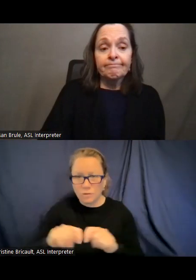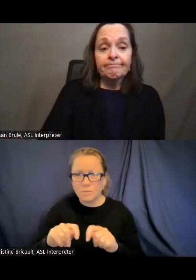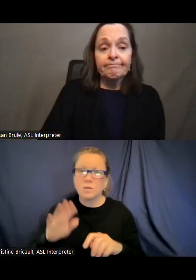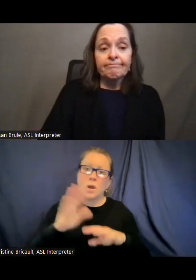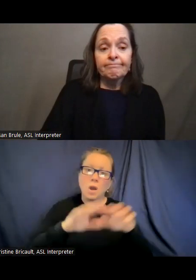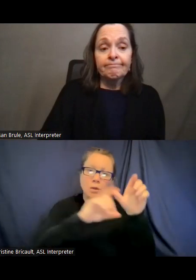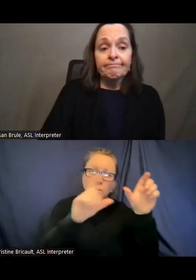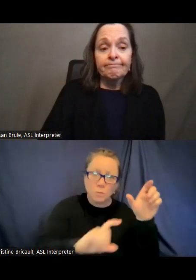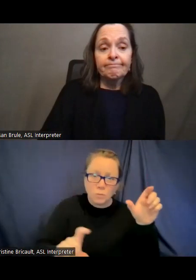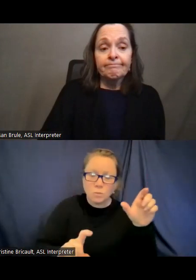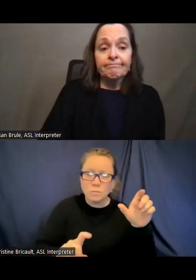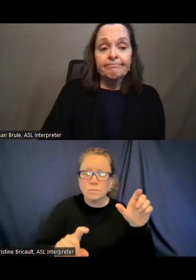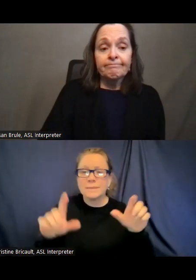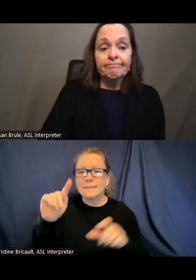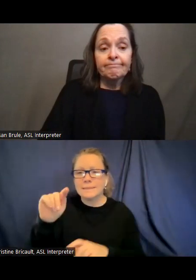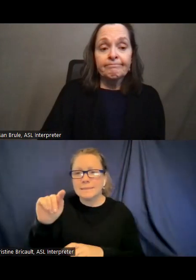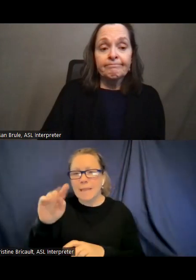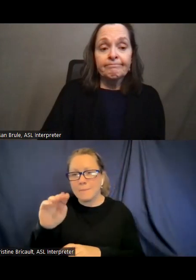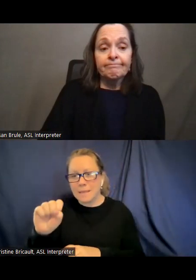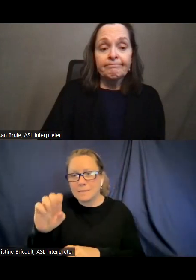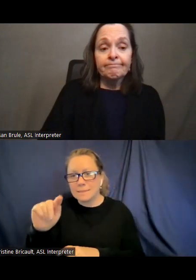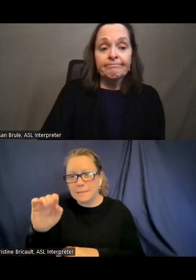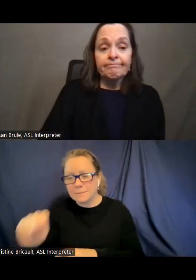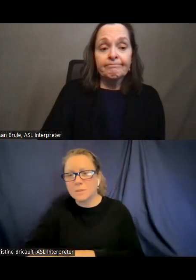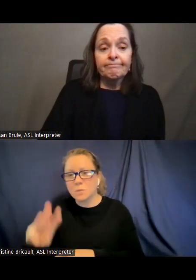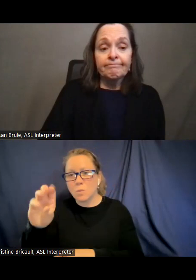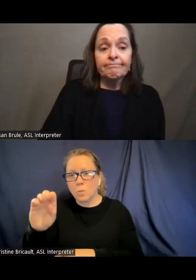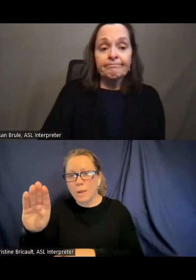Teams, WebEx, Google meets, is getting better.